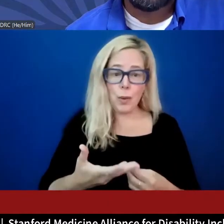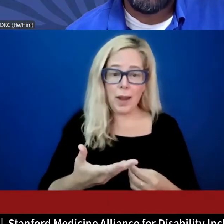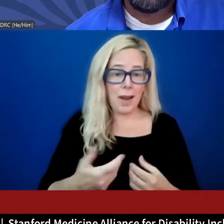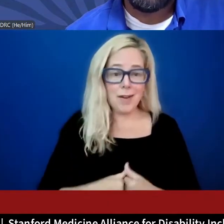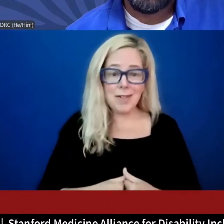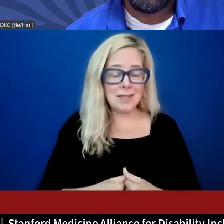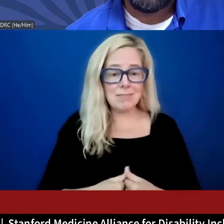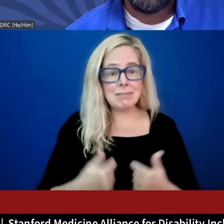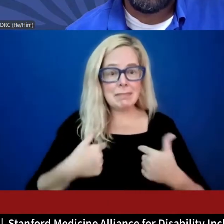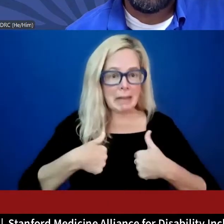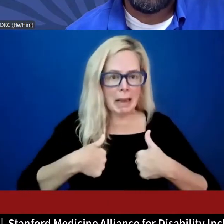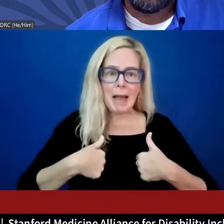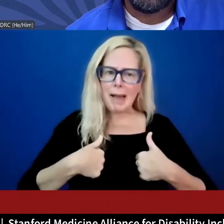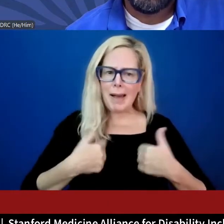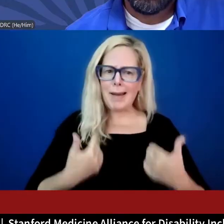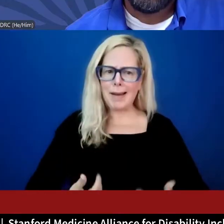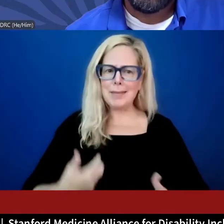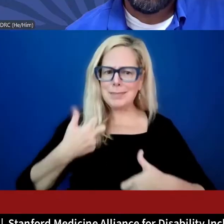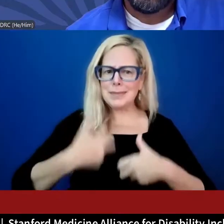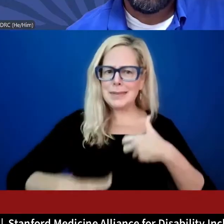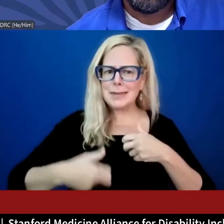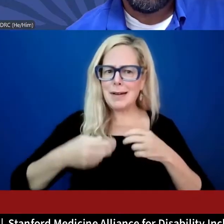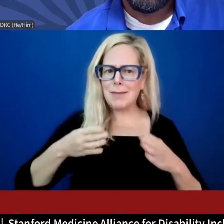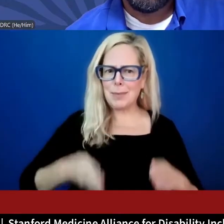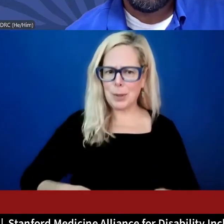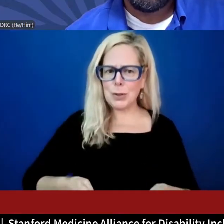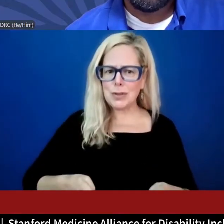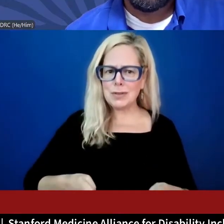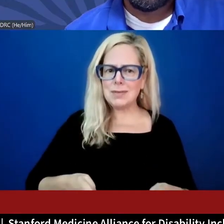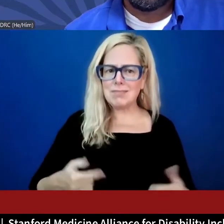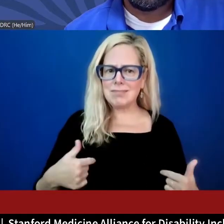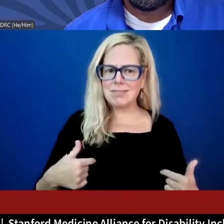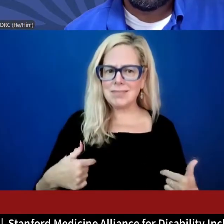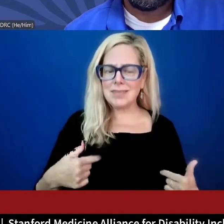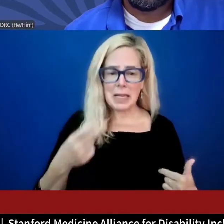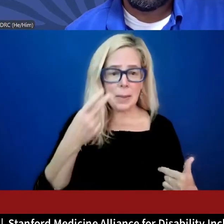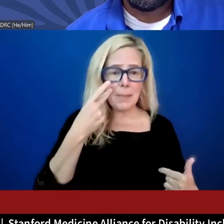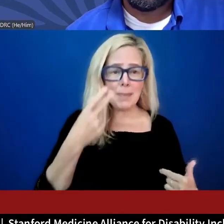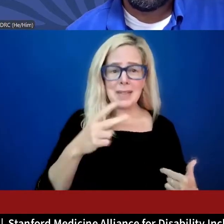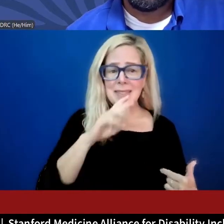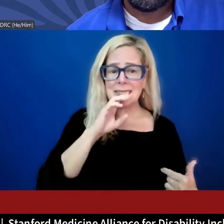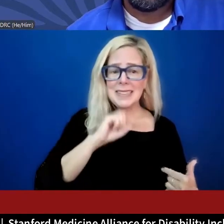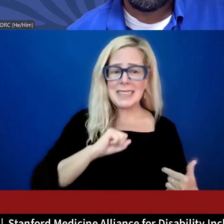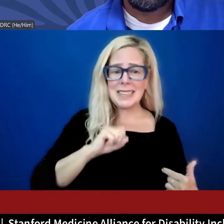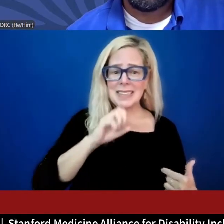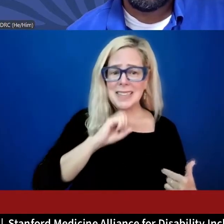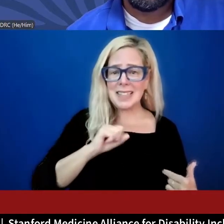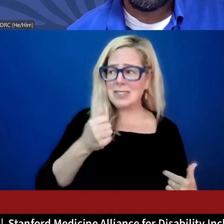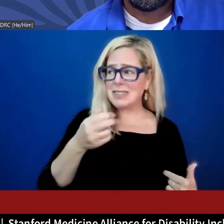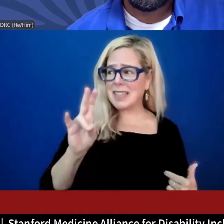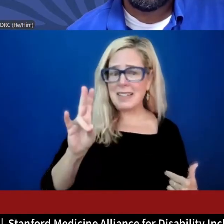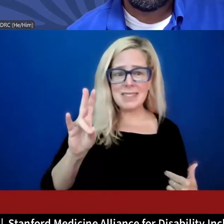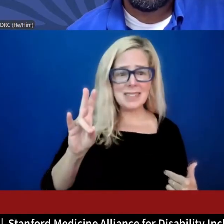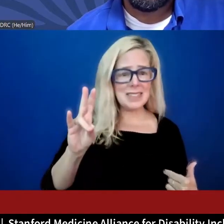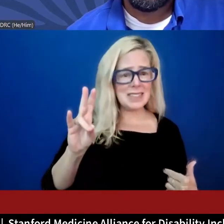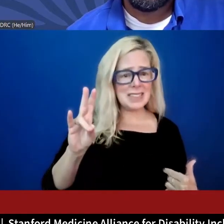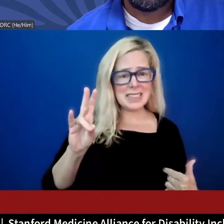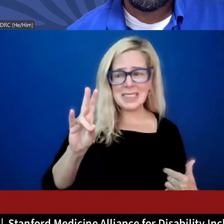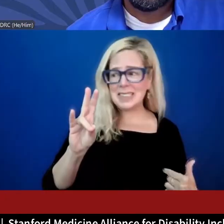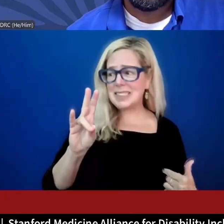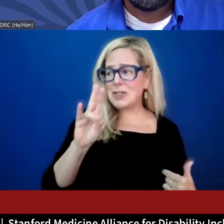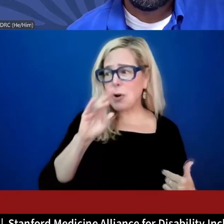but to the 17-year-old, very bright, hardworking kids. They're kids. They think they're adults,